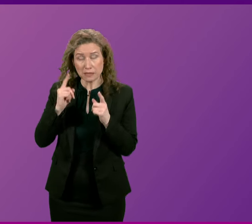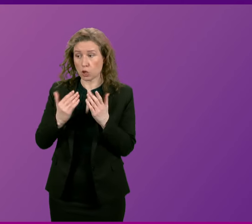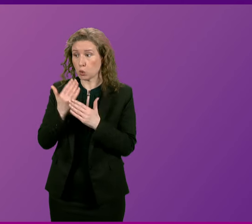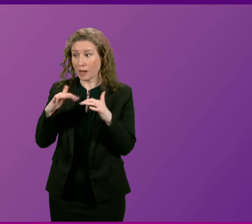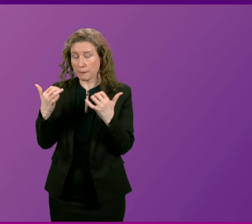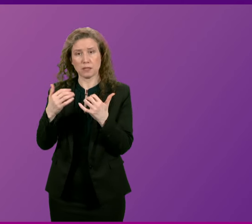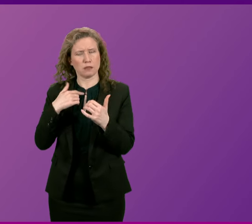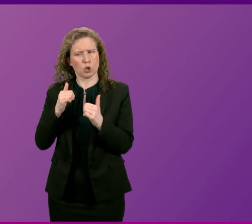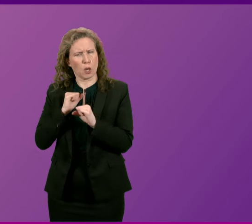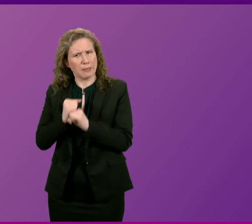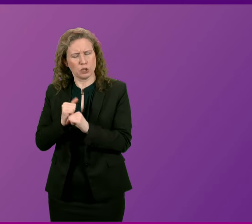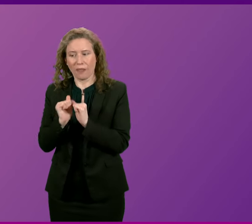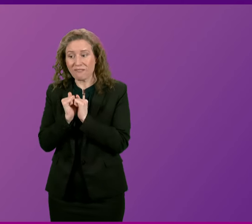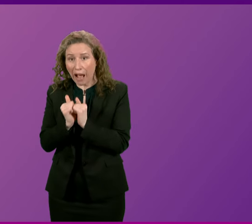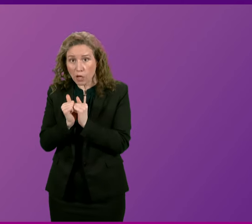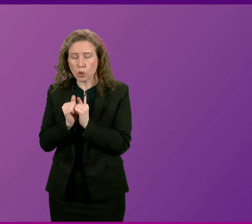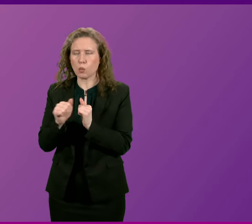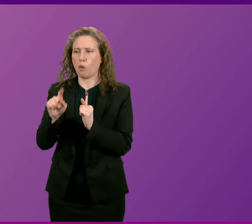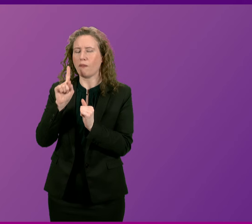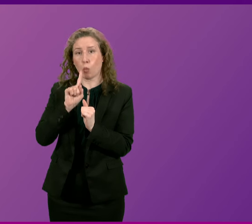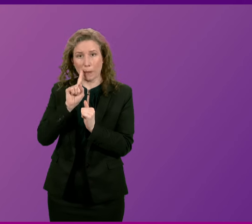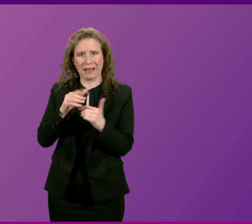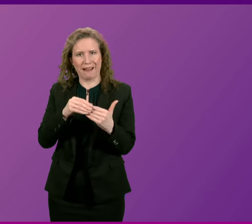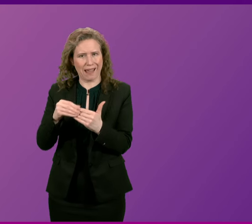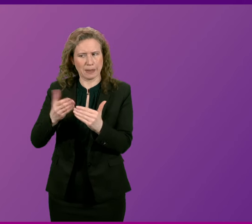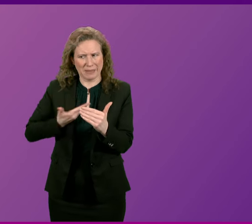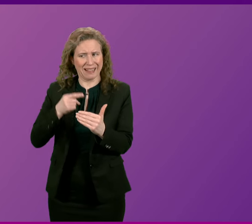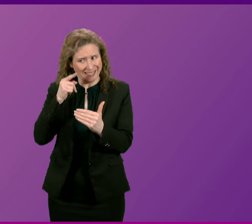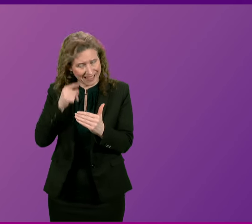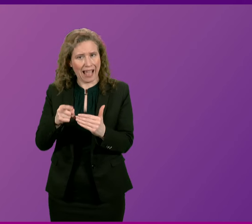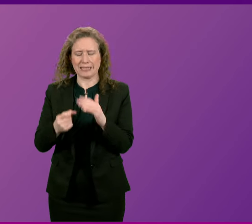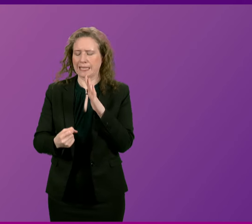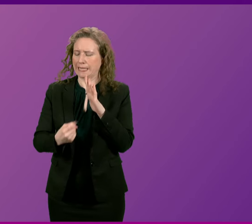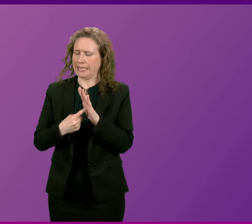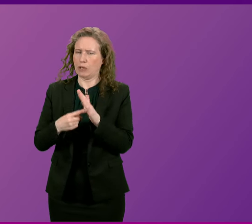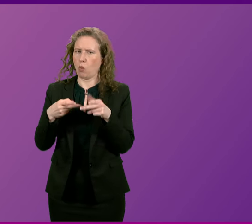value of women-led businesses as a key part of his stated aim of driving economic growth,